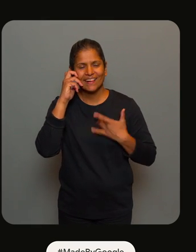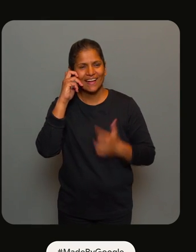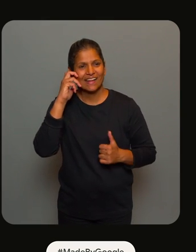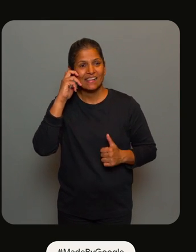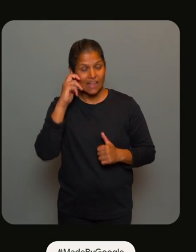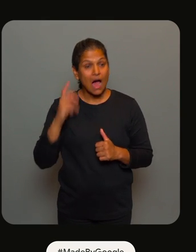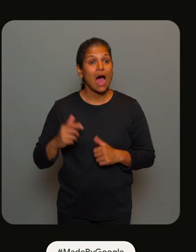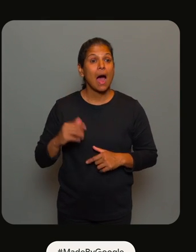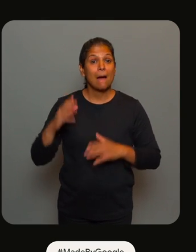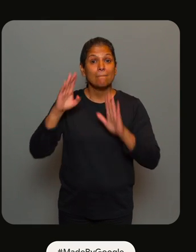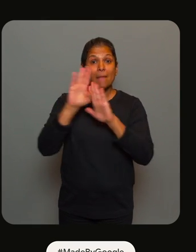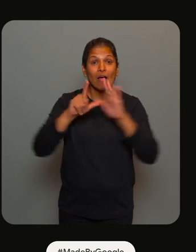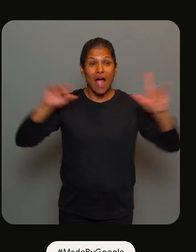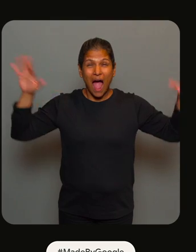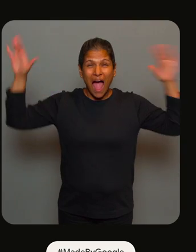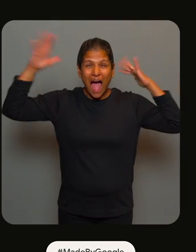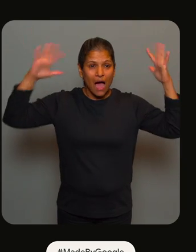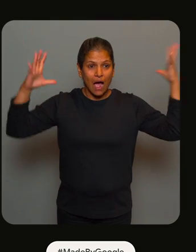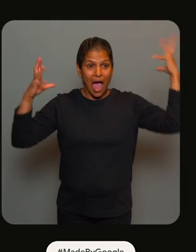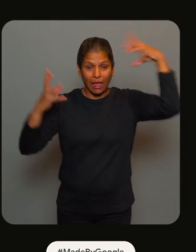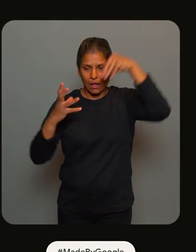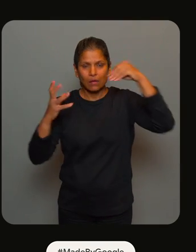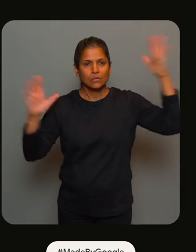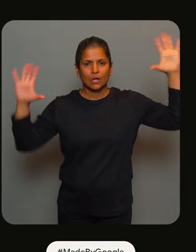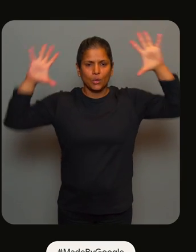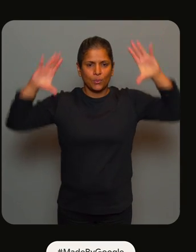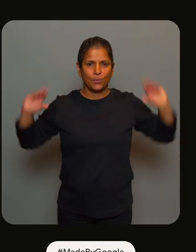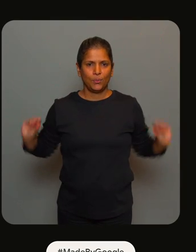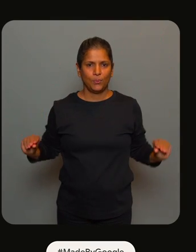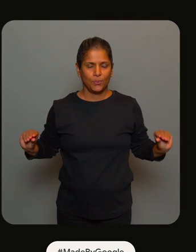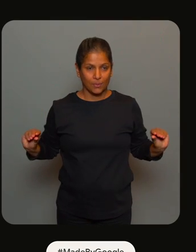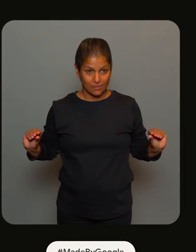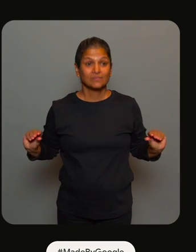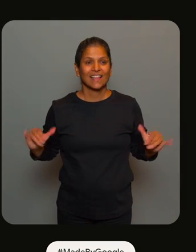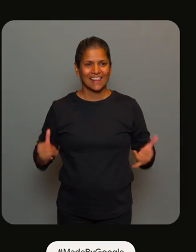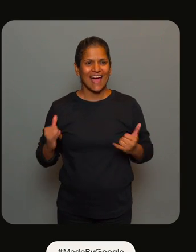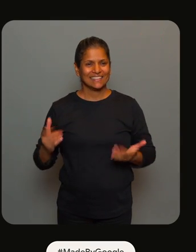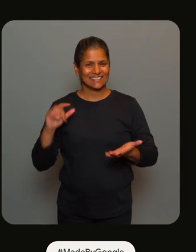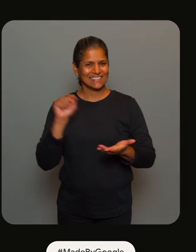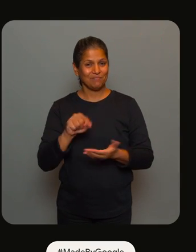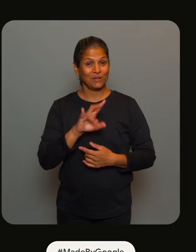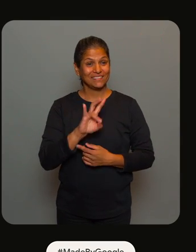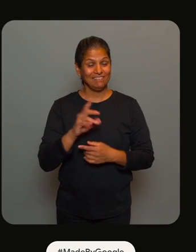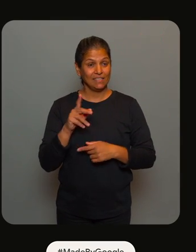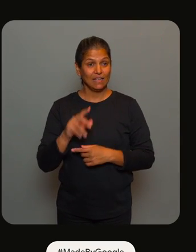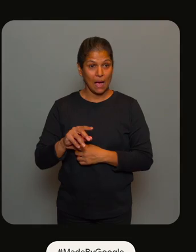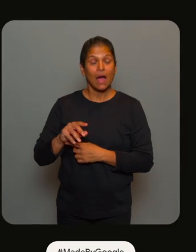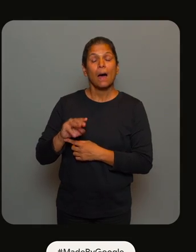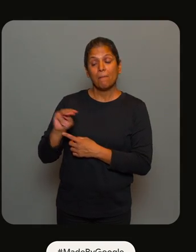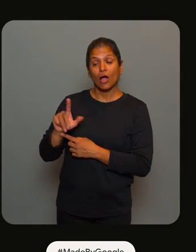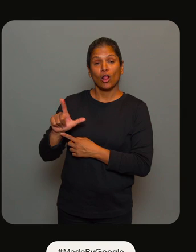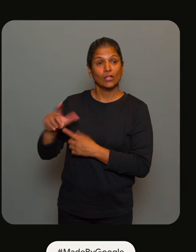Pixel Buds Pro, Clear Calling uses machine learning to recognize, isolate and eliminate distracting sounds like wind and